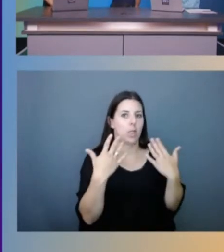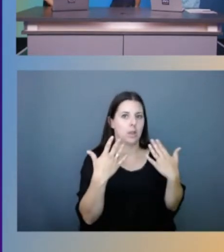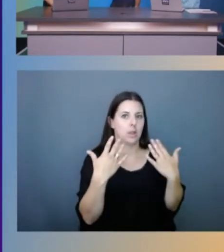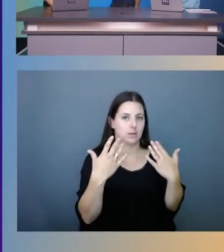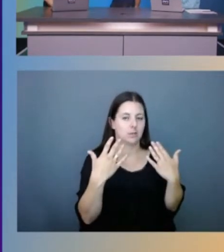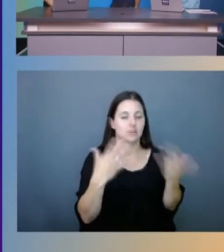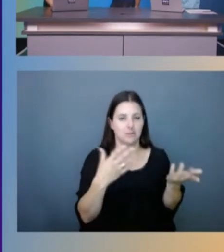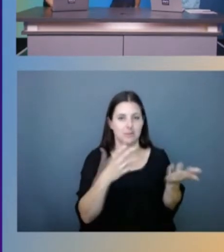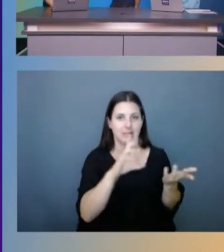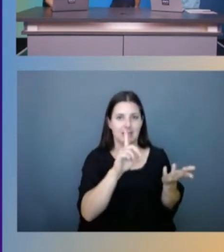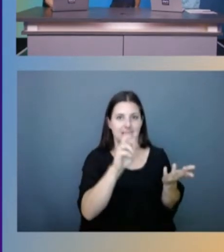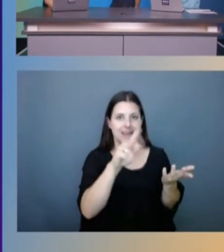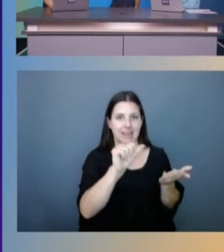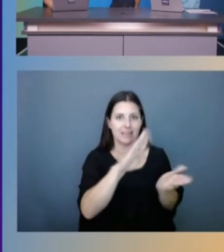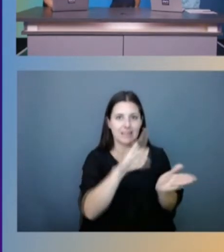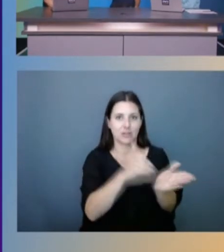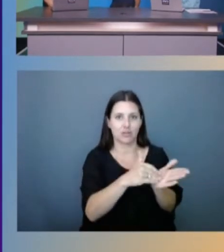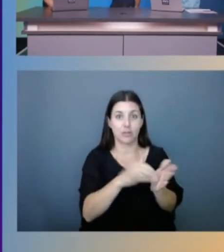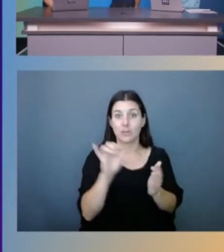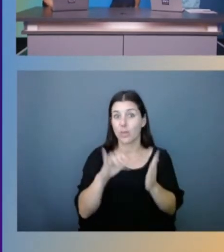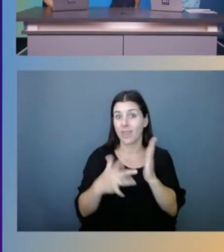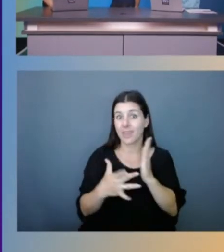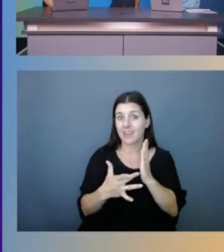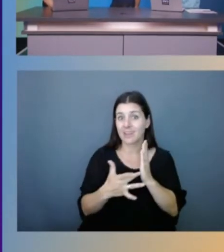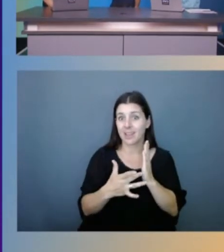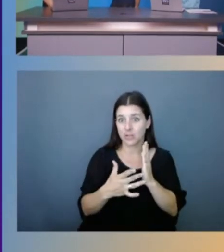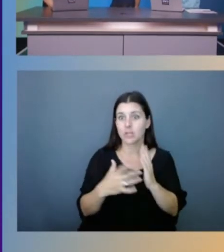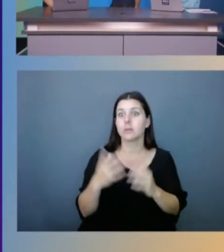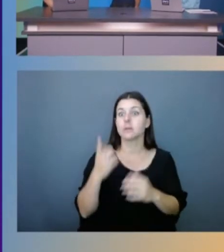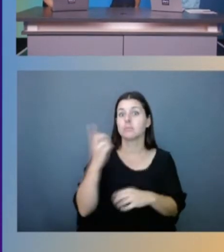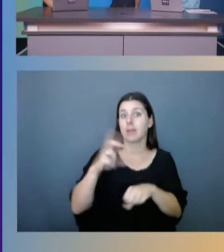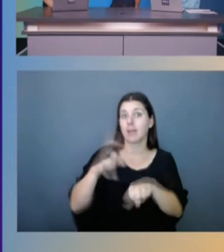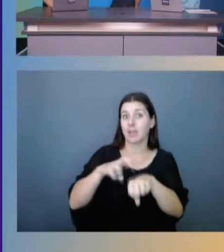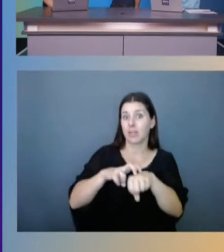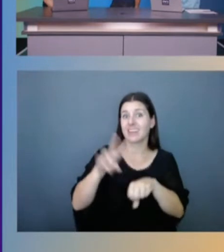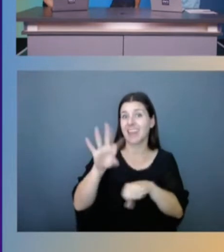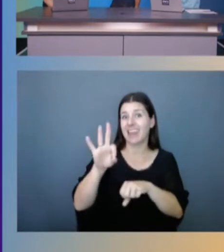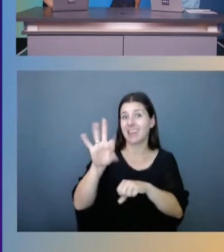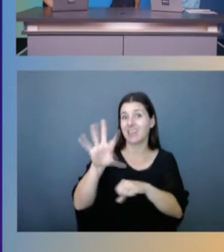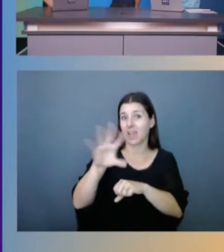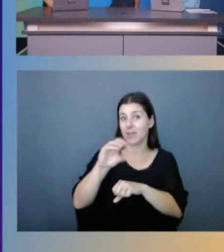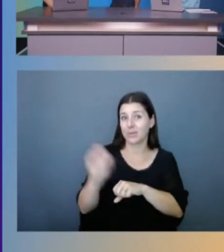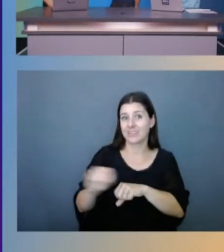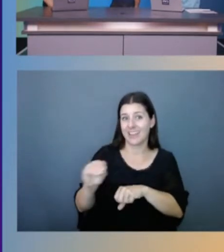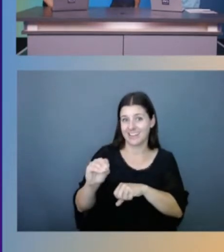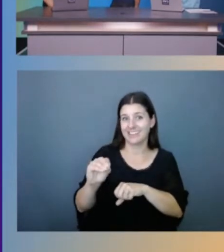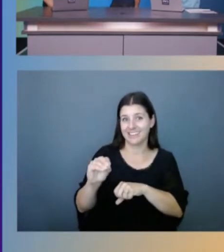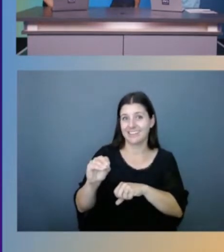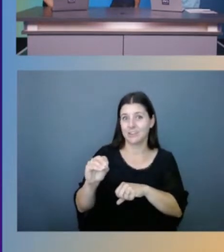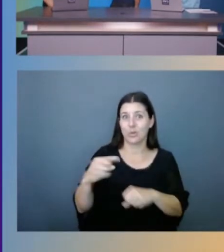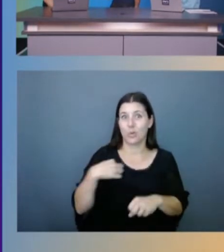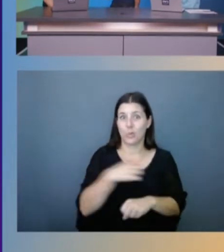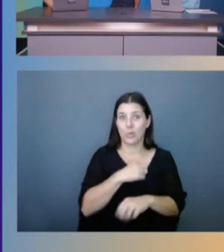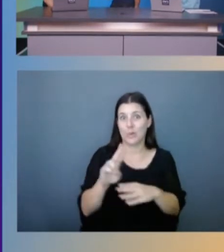With that technology, in Ireland, 95% of the year time, we are using no water to cool down our data centers.